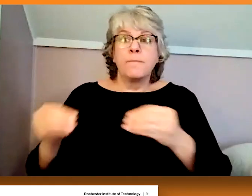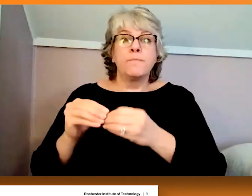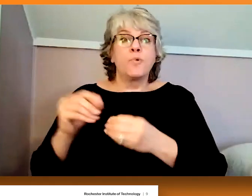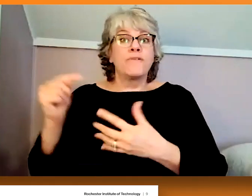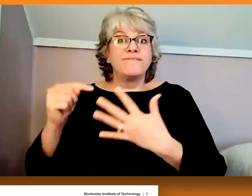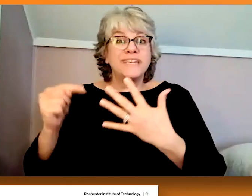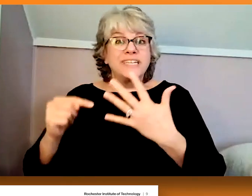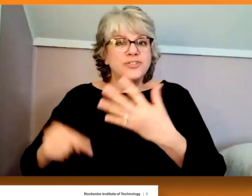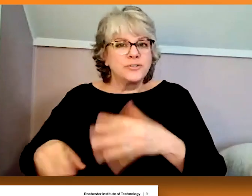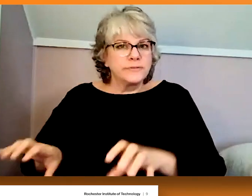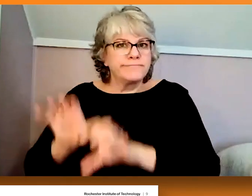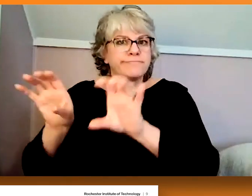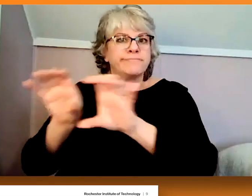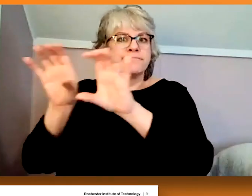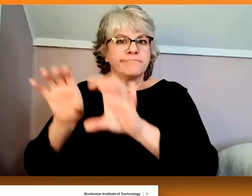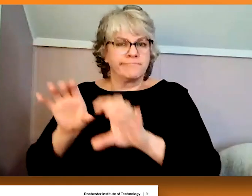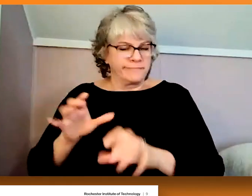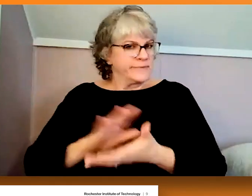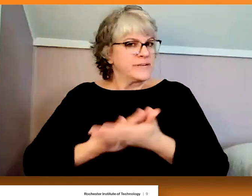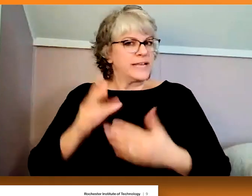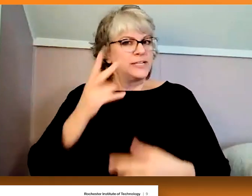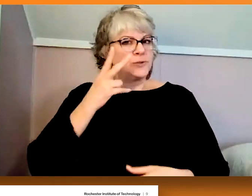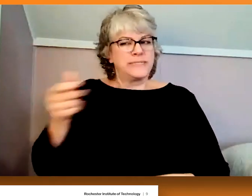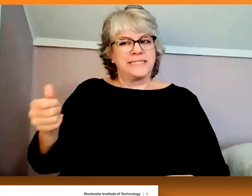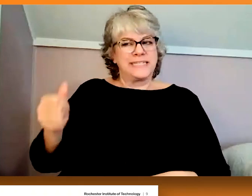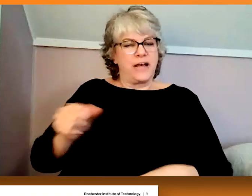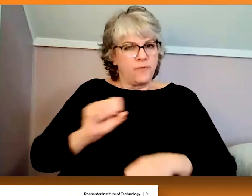so really exciting to see that they're constantly improving.